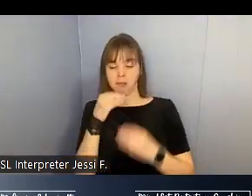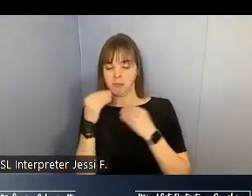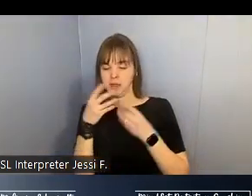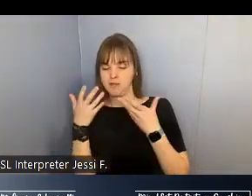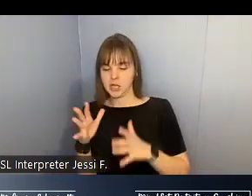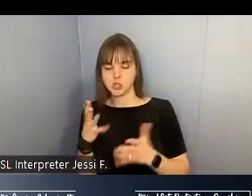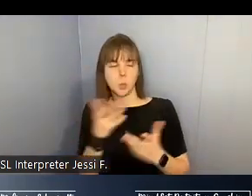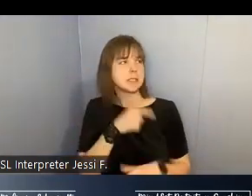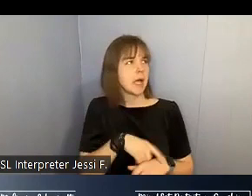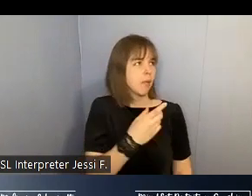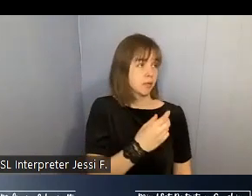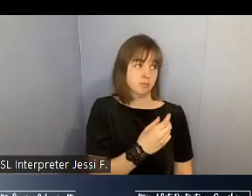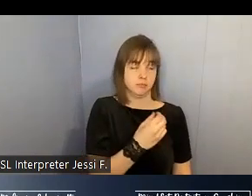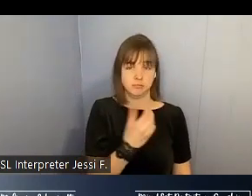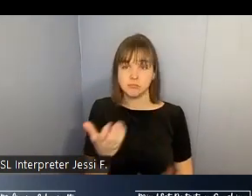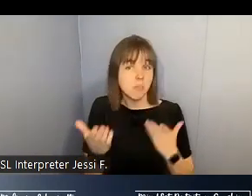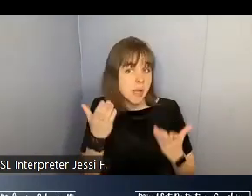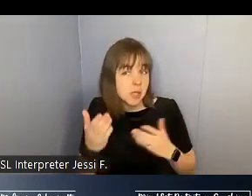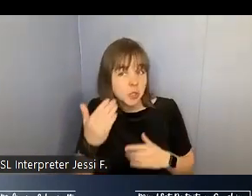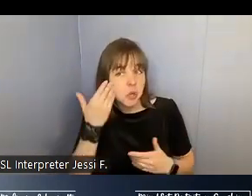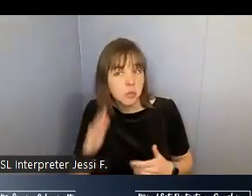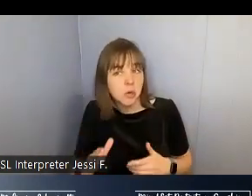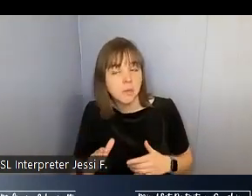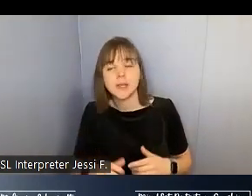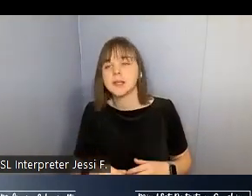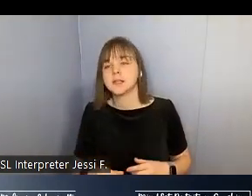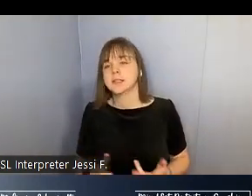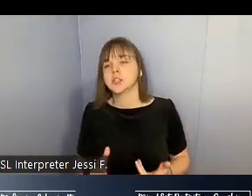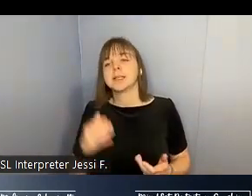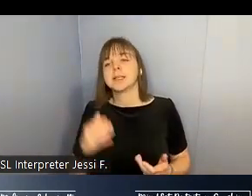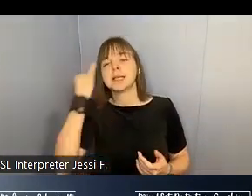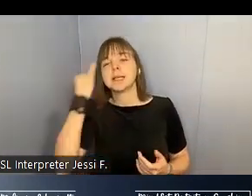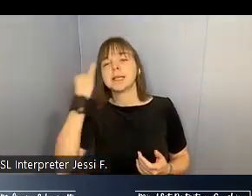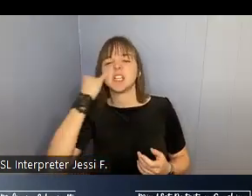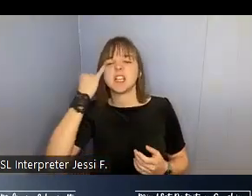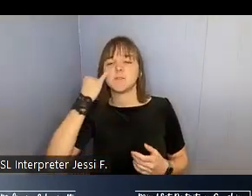is taking you to eat because just imagine the extra calories you're consuming purely because you're